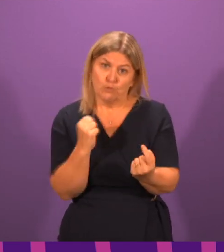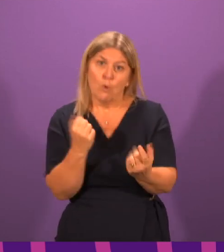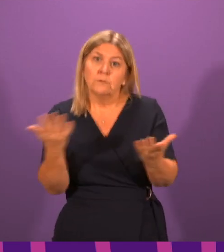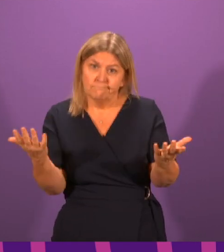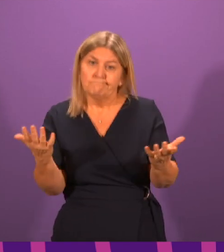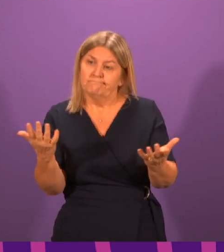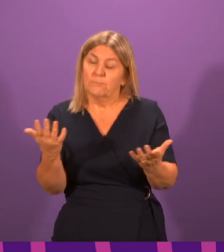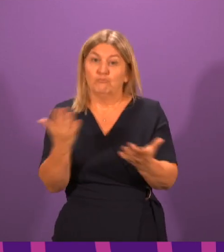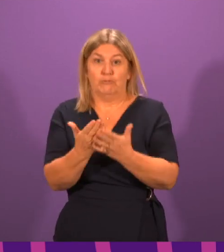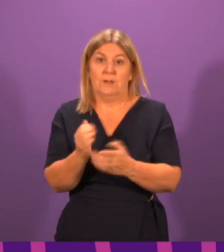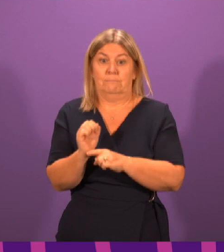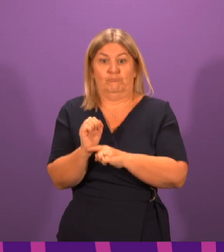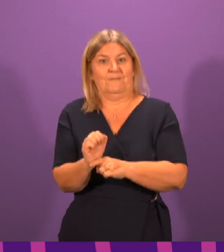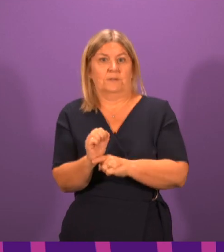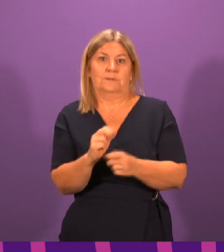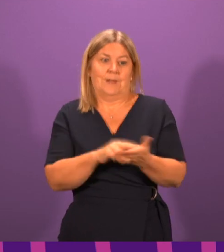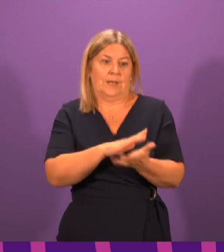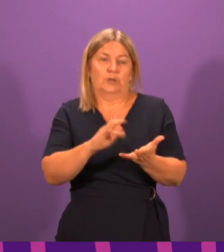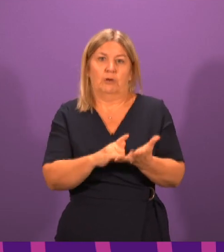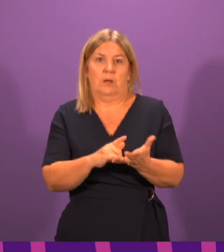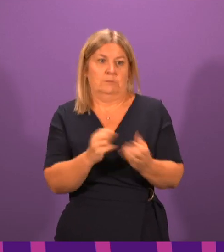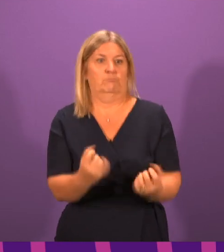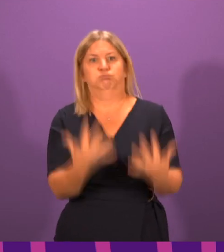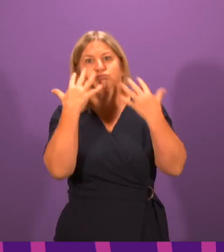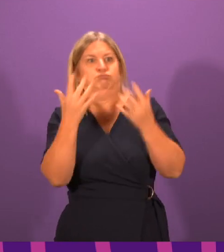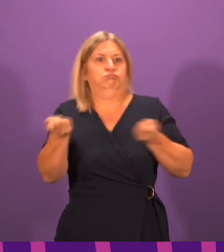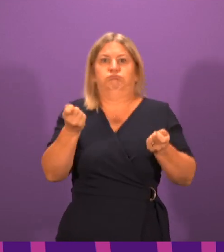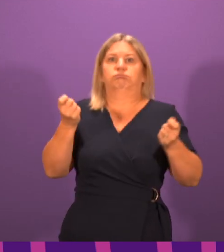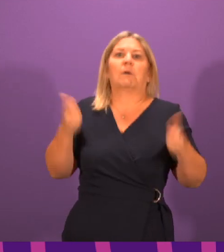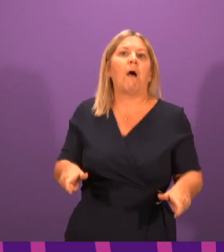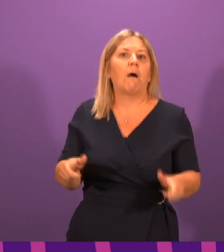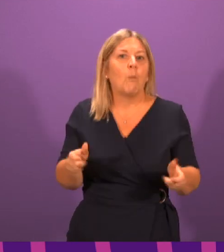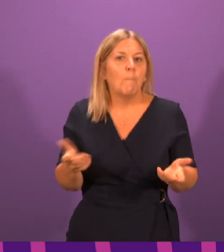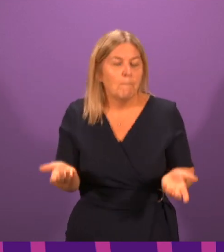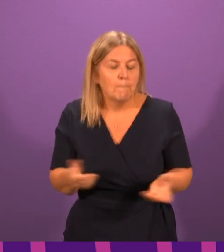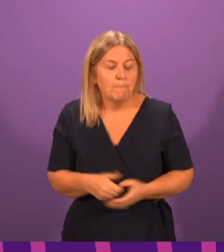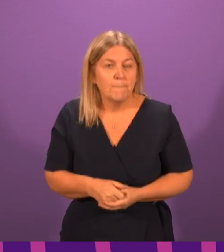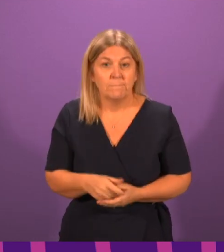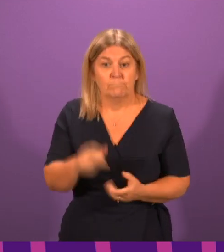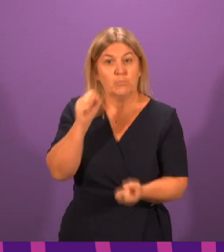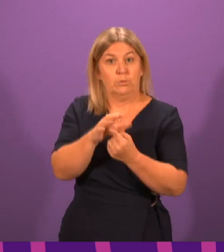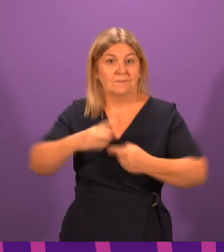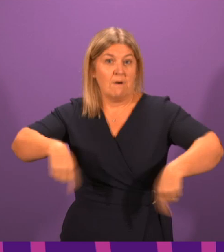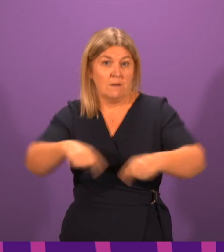prevented the NHS from being overwhelmed.? Our overriding priority at this time is to ensure